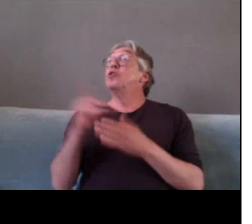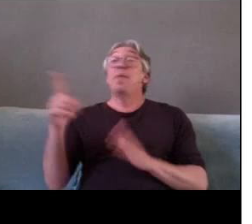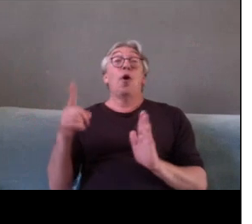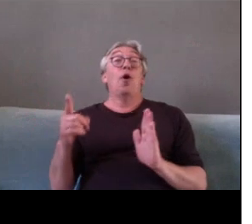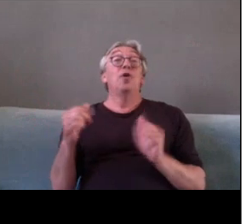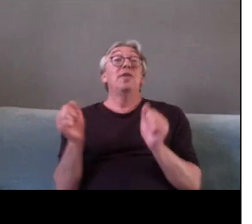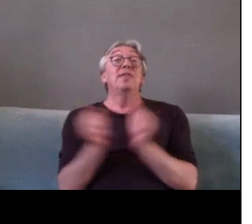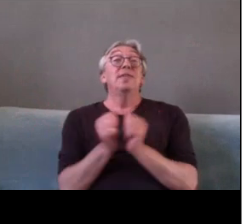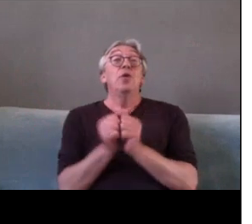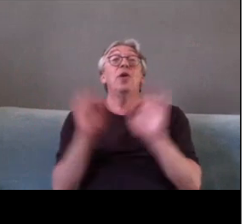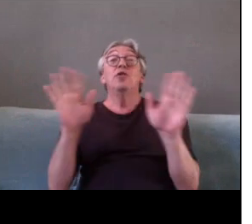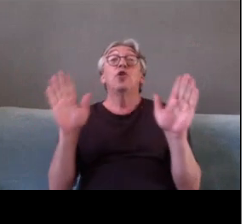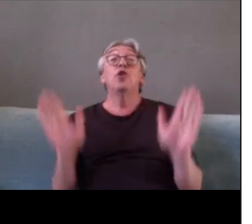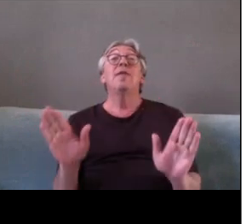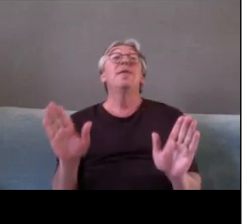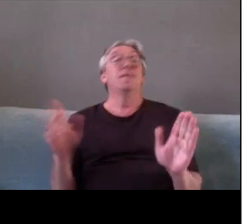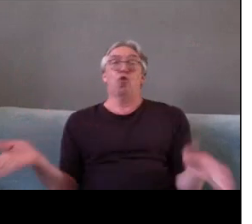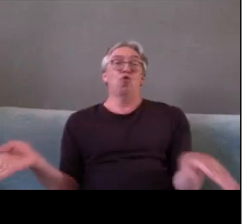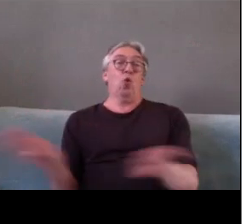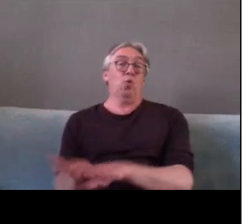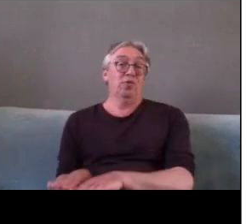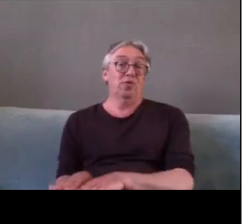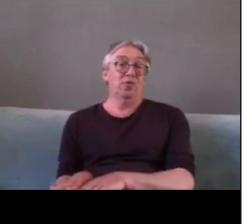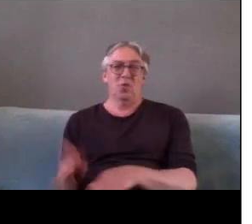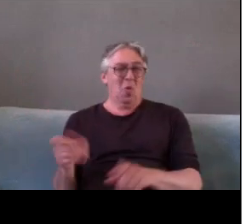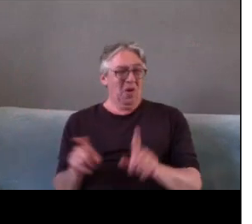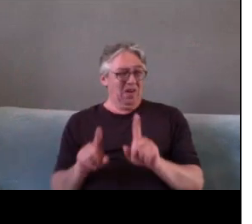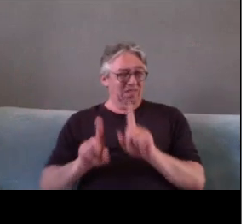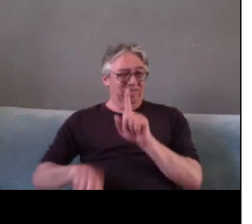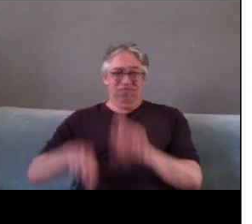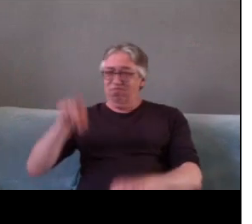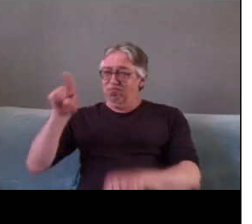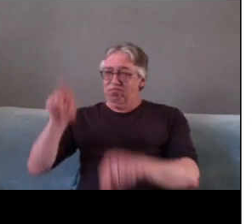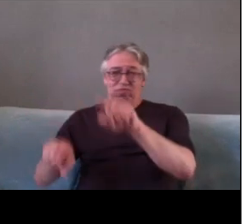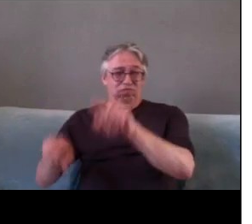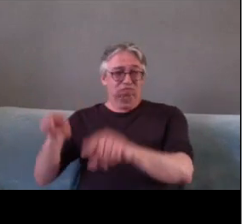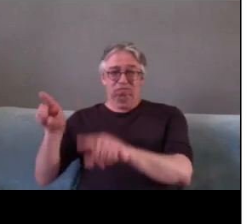So there is really a different way countries do this at a national level.